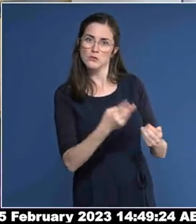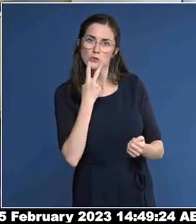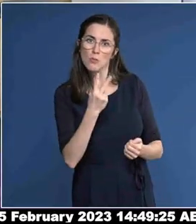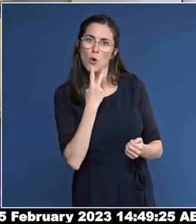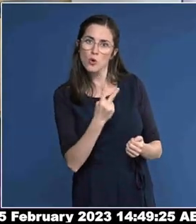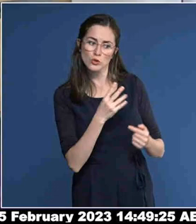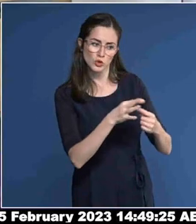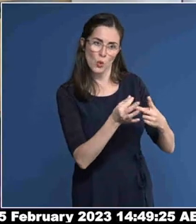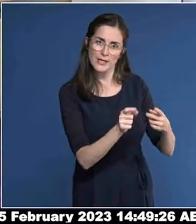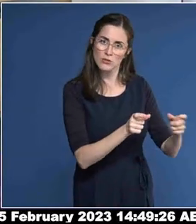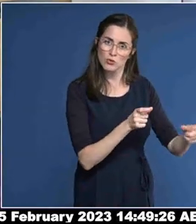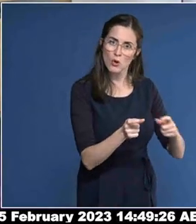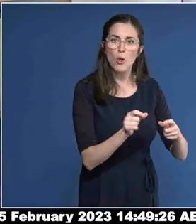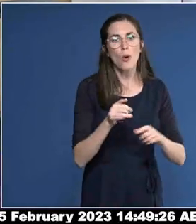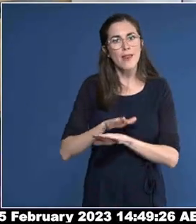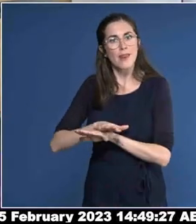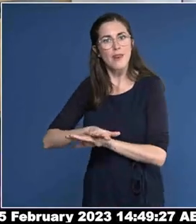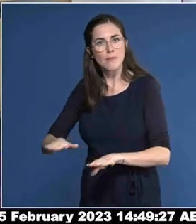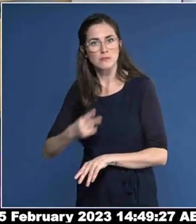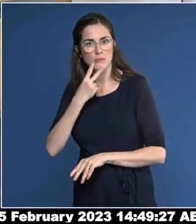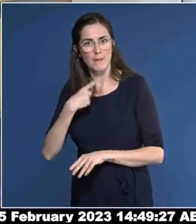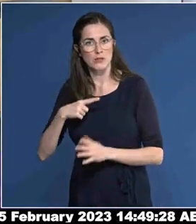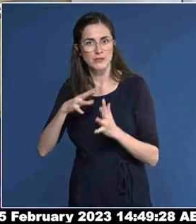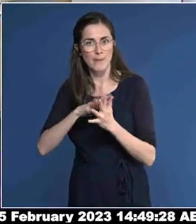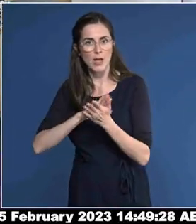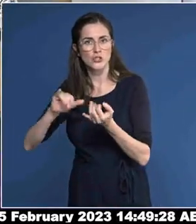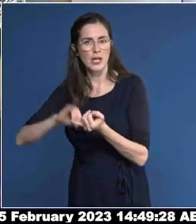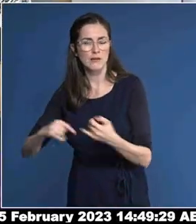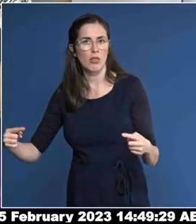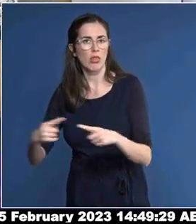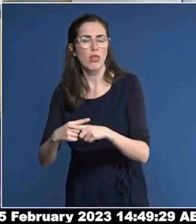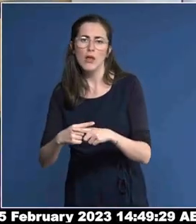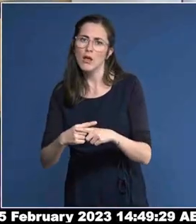Would that come up to you as a CEO of the board or would that - sorry, CEO of the